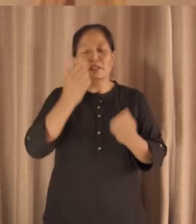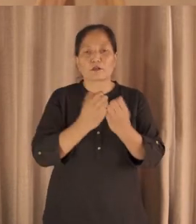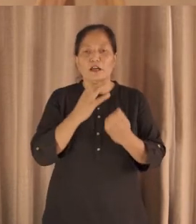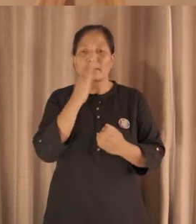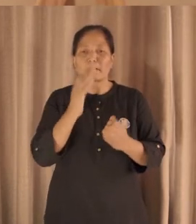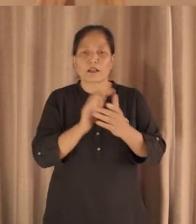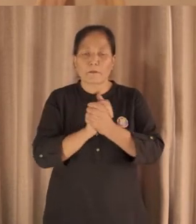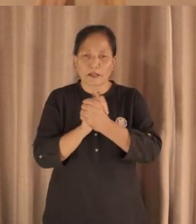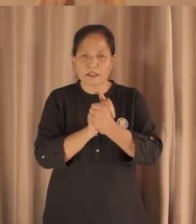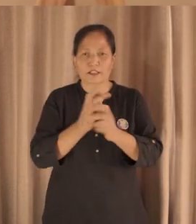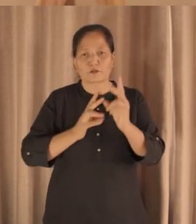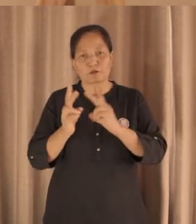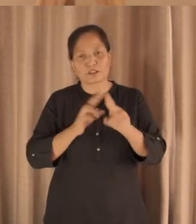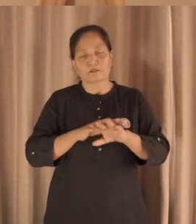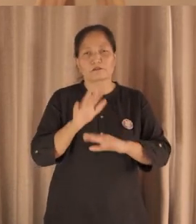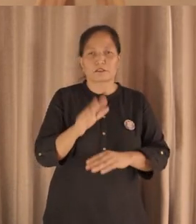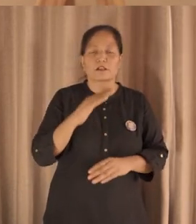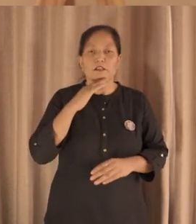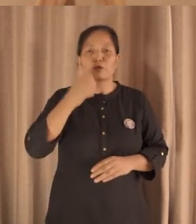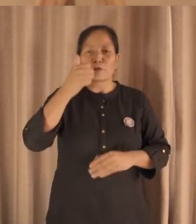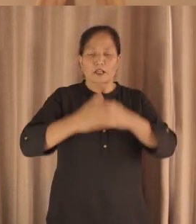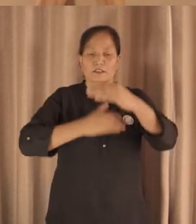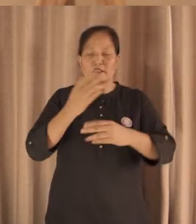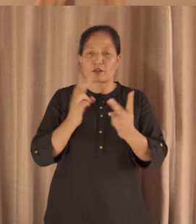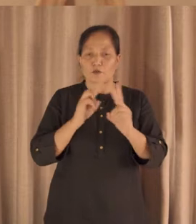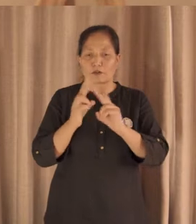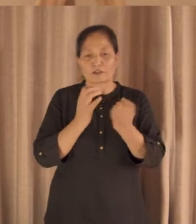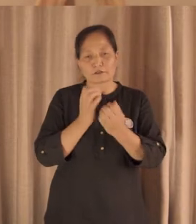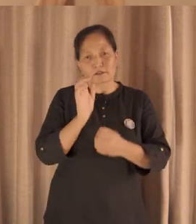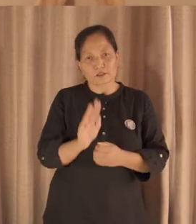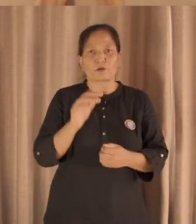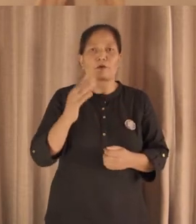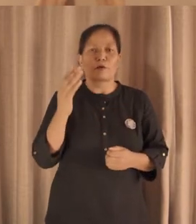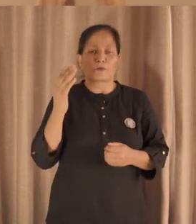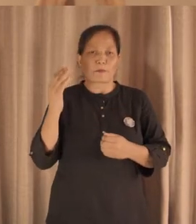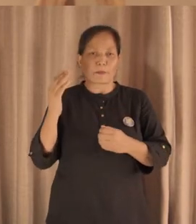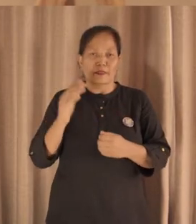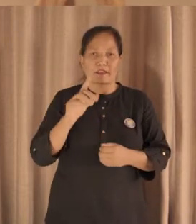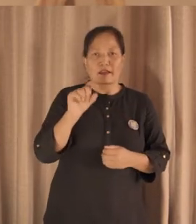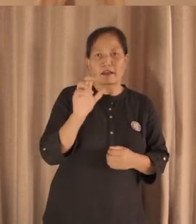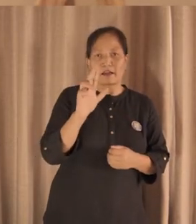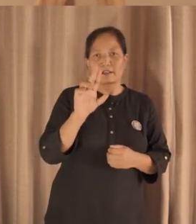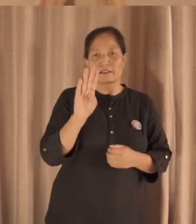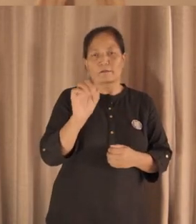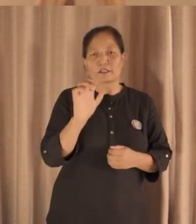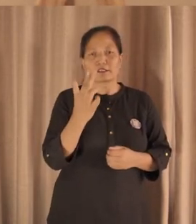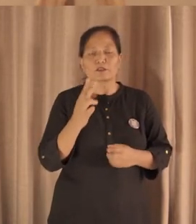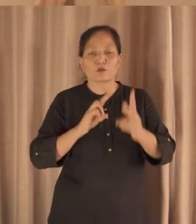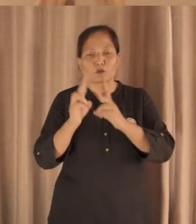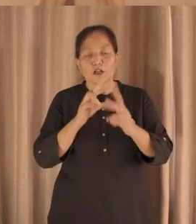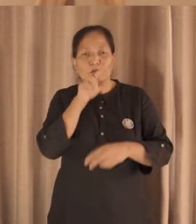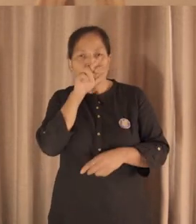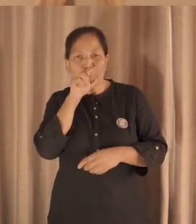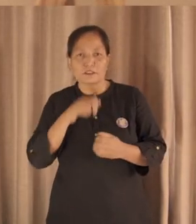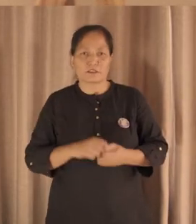world’s excellent constitution, on the other hand, people were being shot and killed in